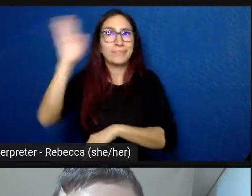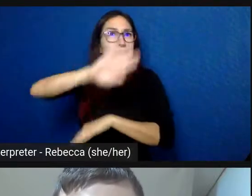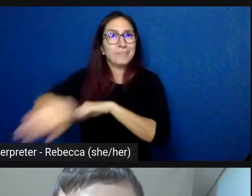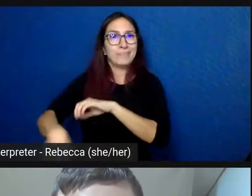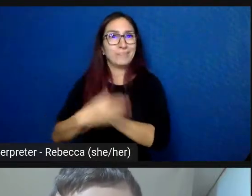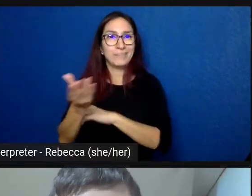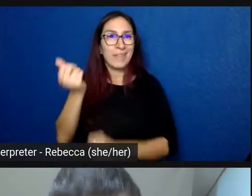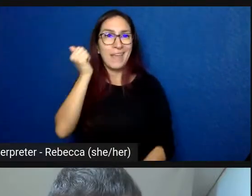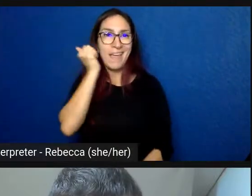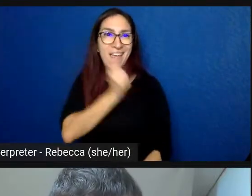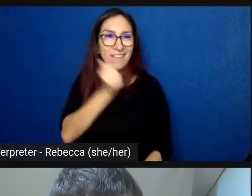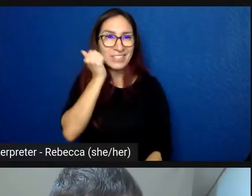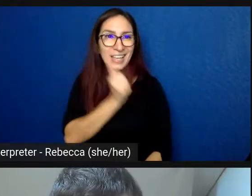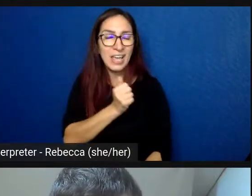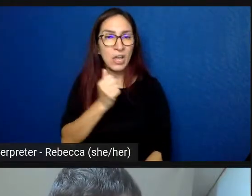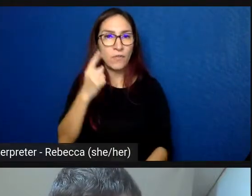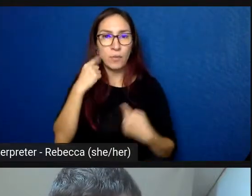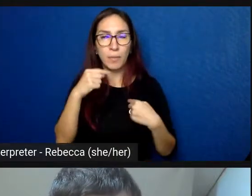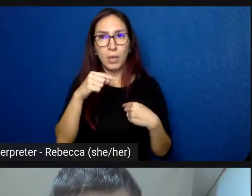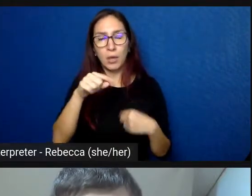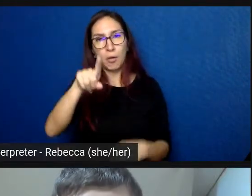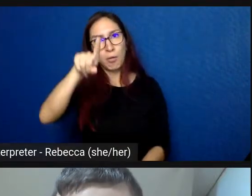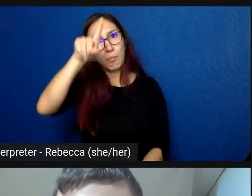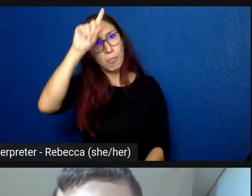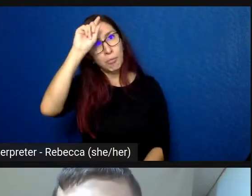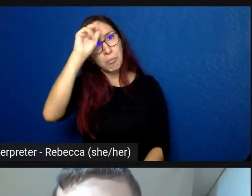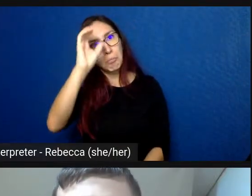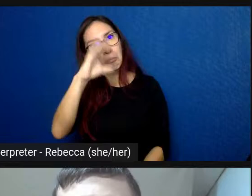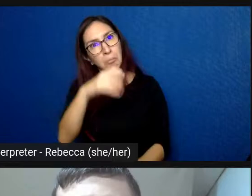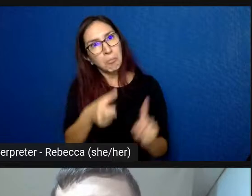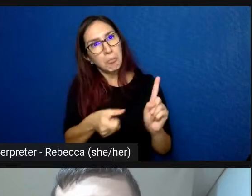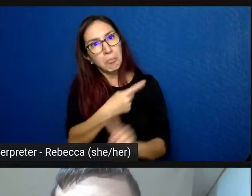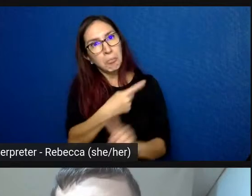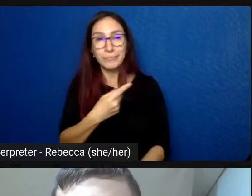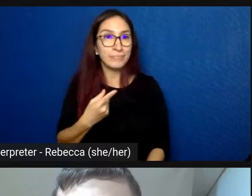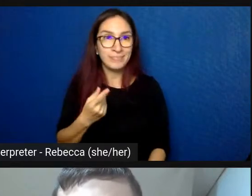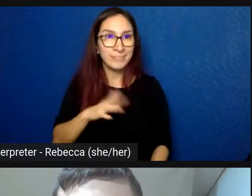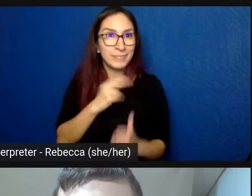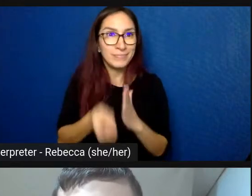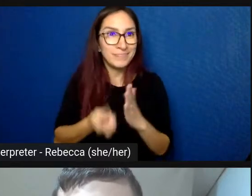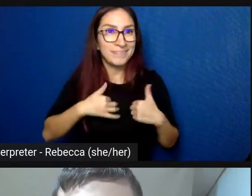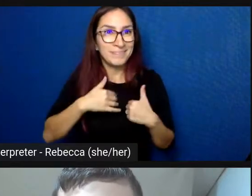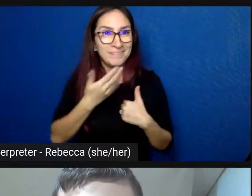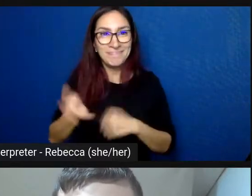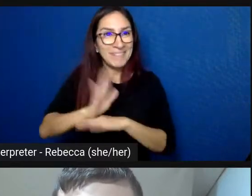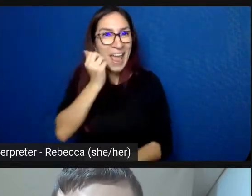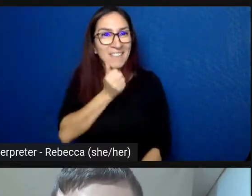other different ways so that is natural to me. This is how I live. So this is what I do every day and for me it is nothing strange.